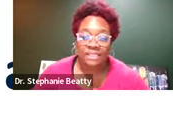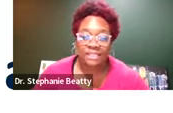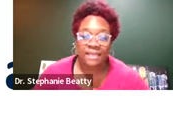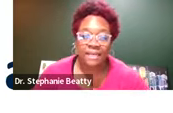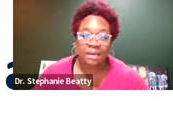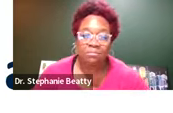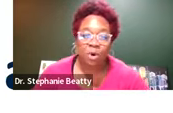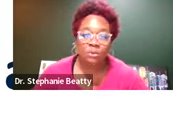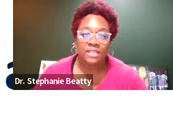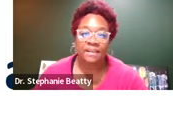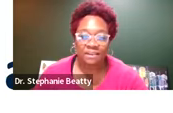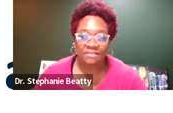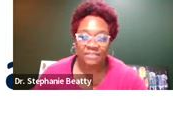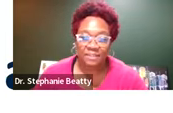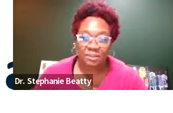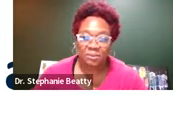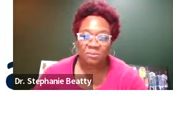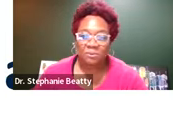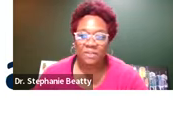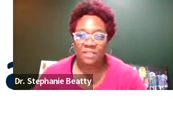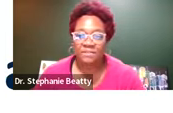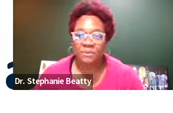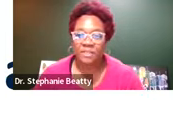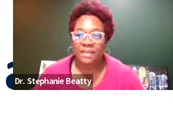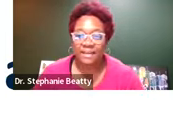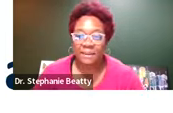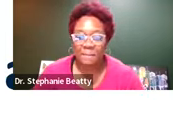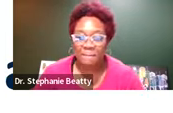Or C, emotive? What does everyone think?